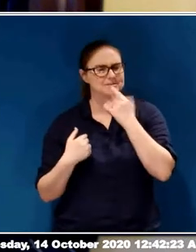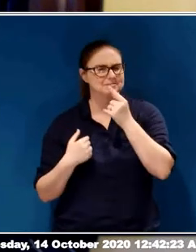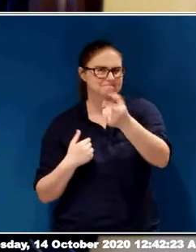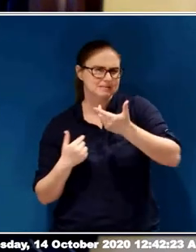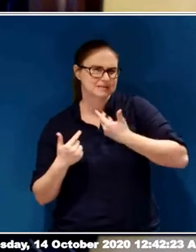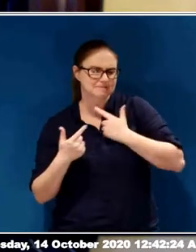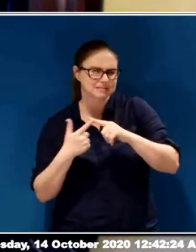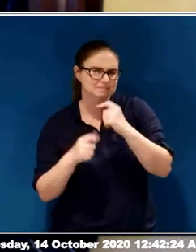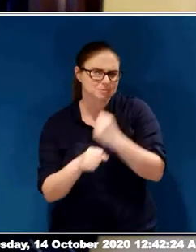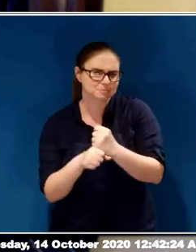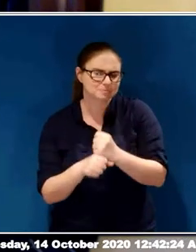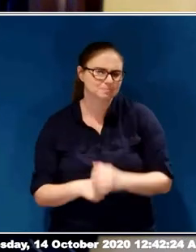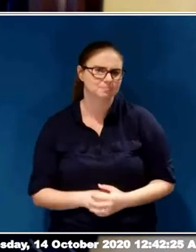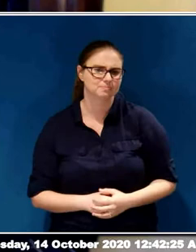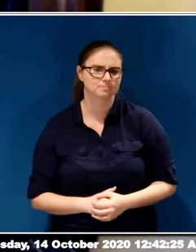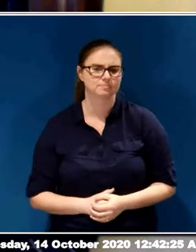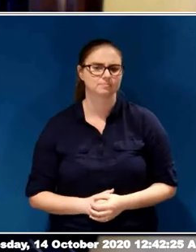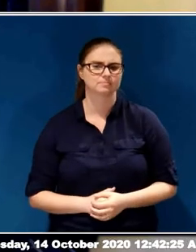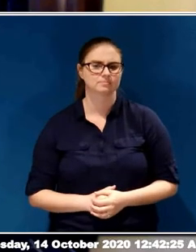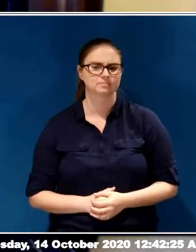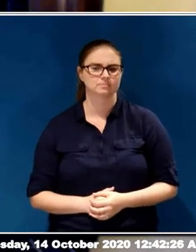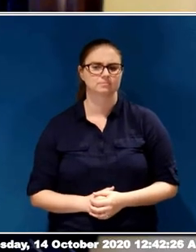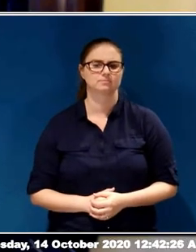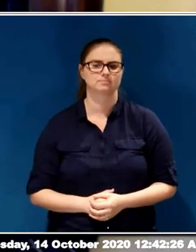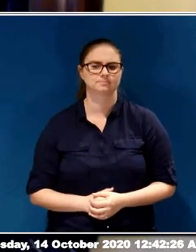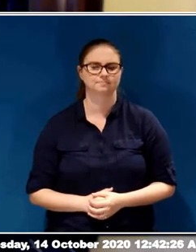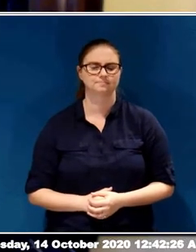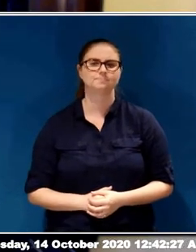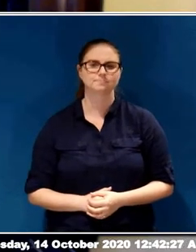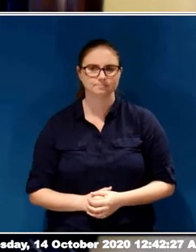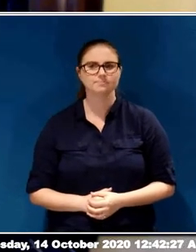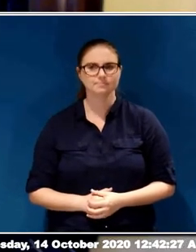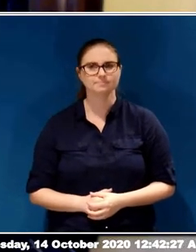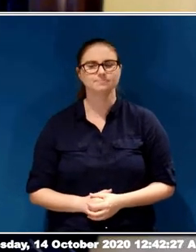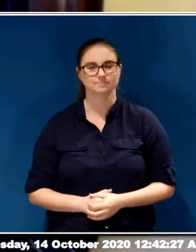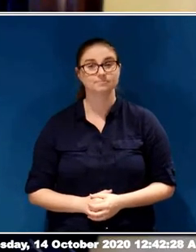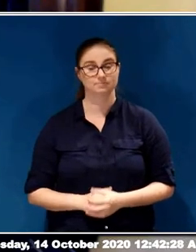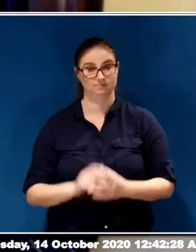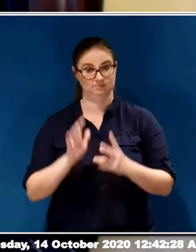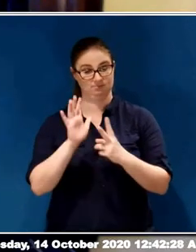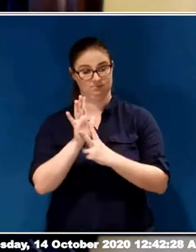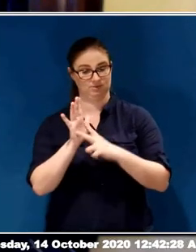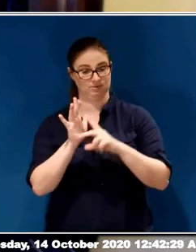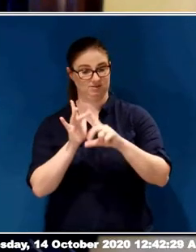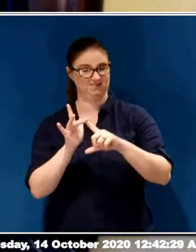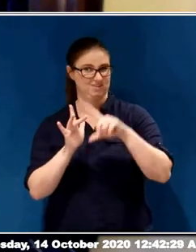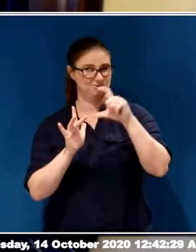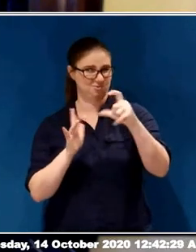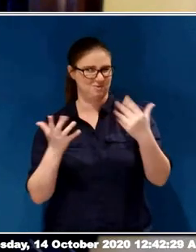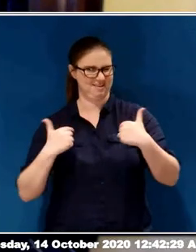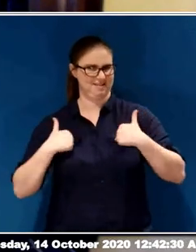So in Victoria where I live, the Equal Opportunity Act requires for reasonable